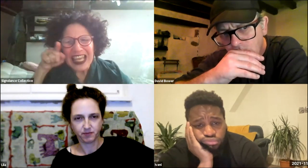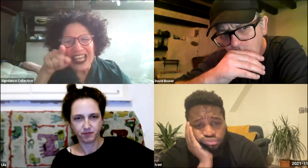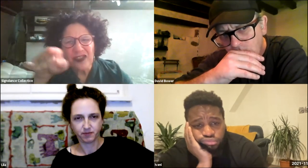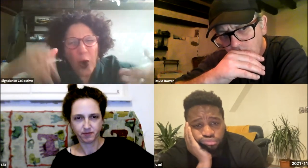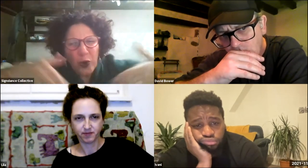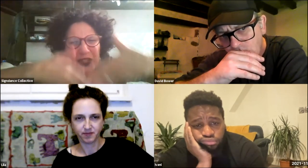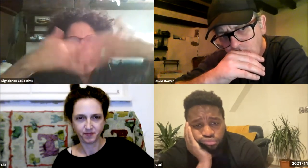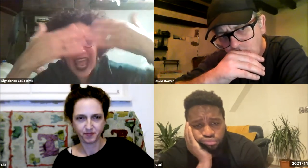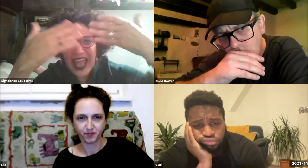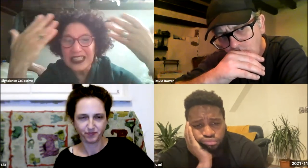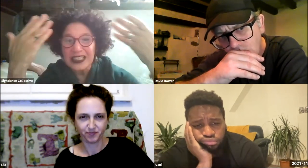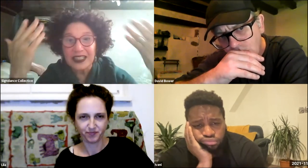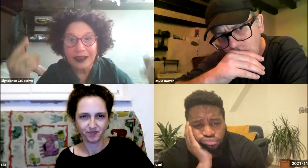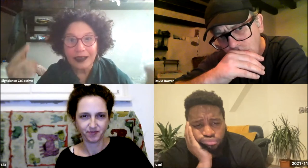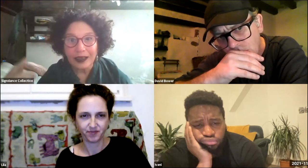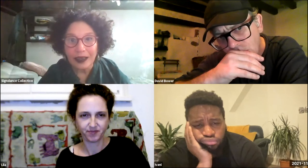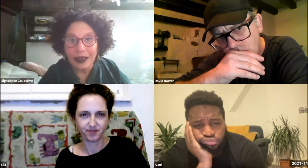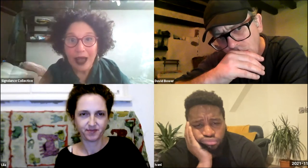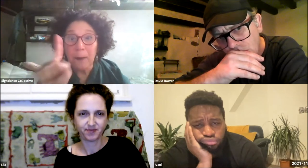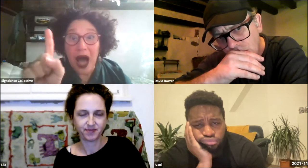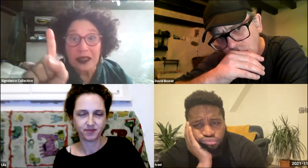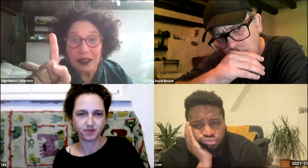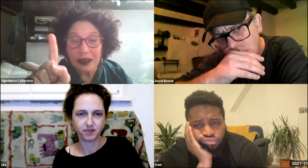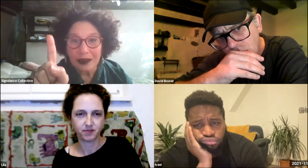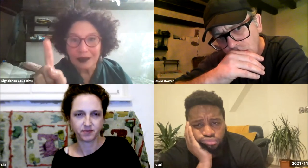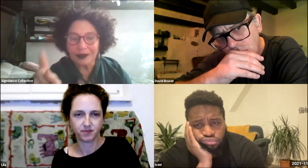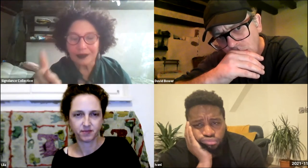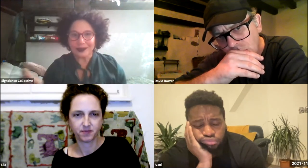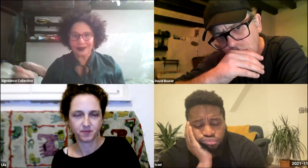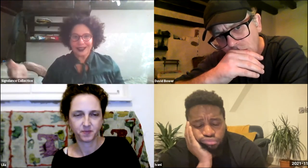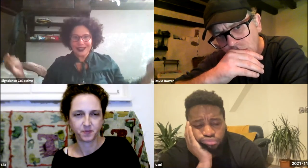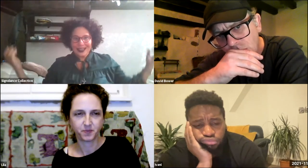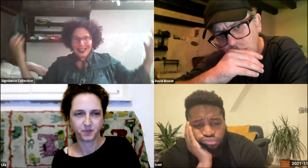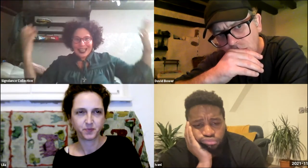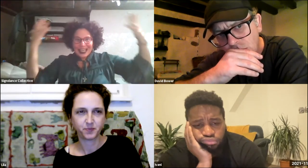and future, which is old values, present